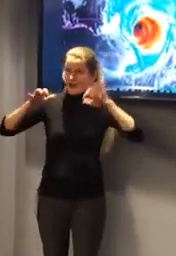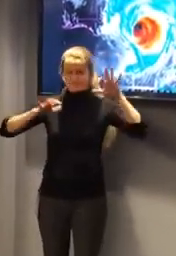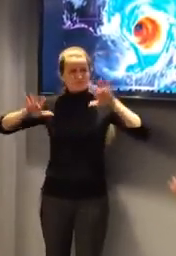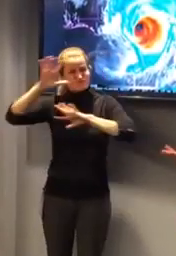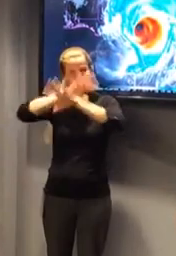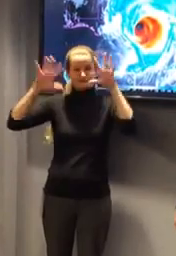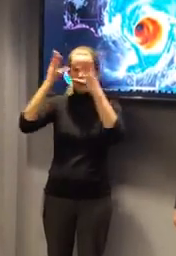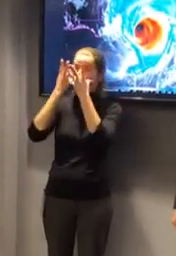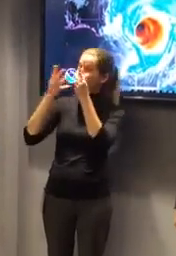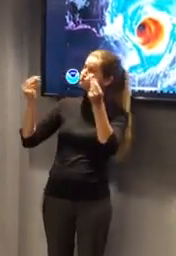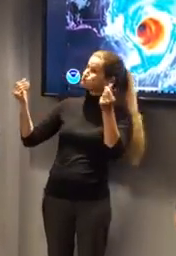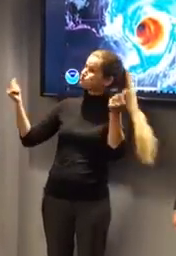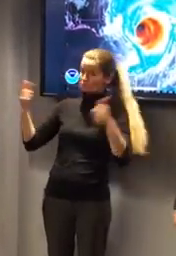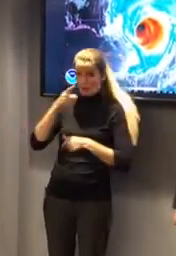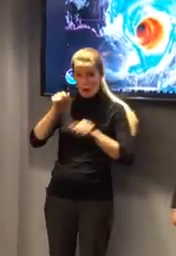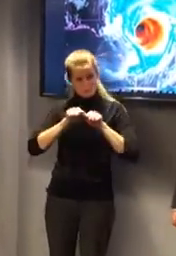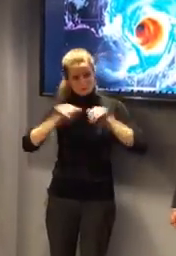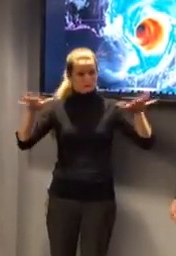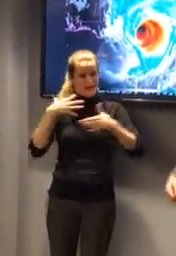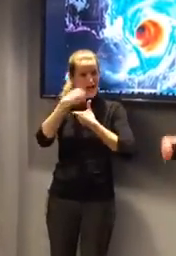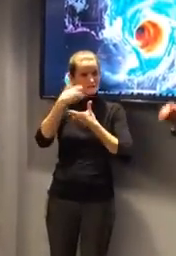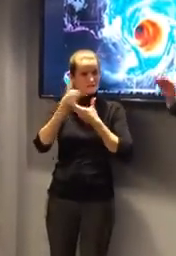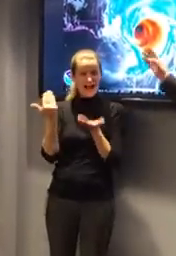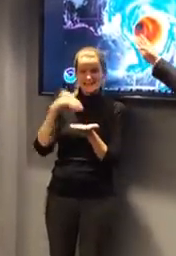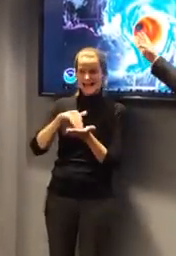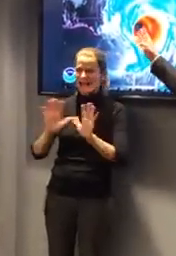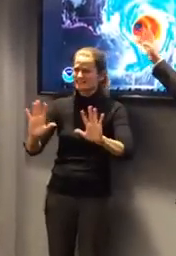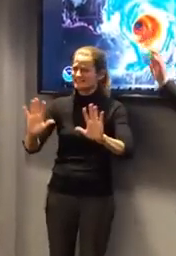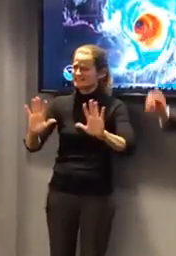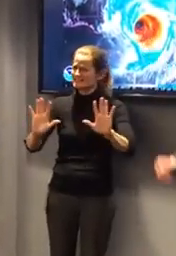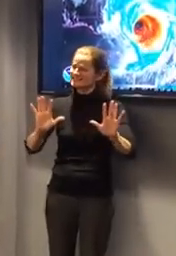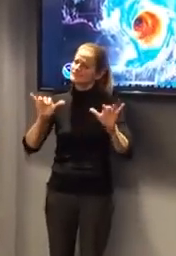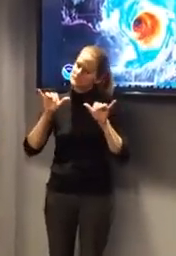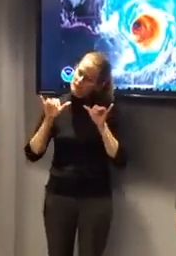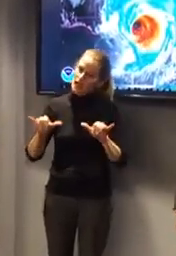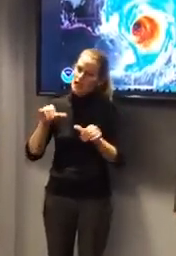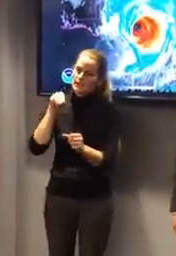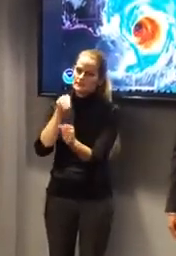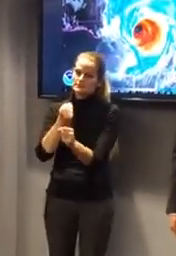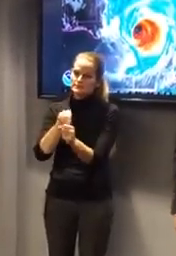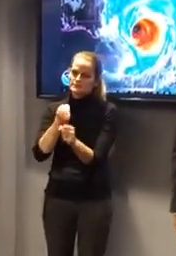The other thing to also keep in mind is: Don't forget to -- don't drive through flooded roadways. Remember, Turn Around, Don't Drown.